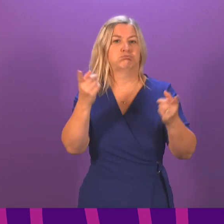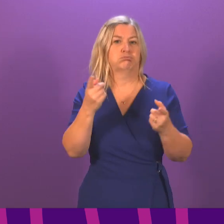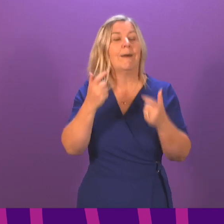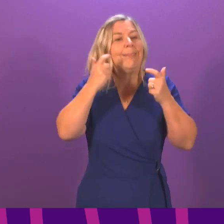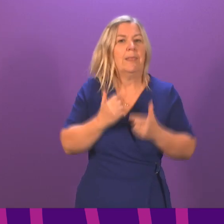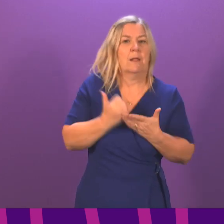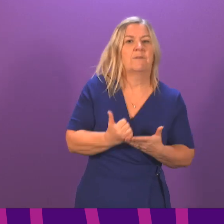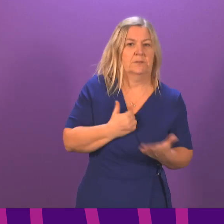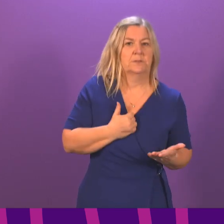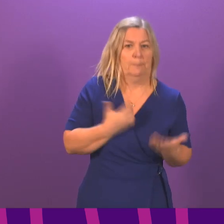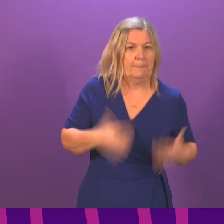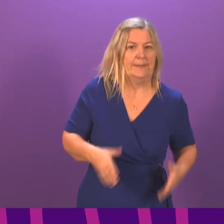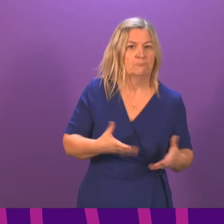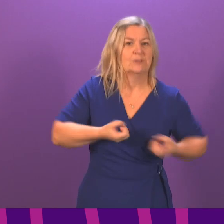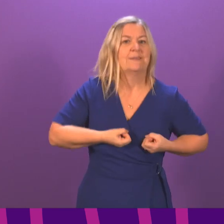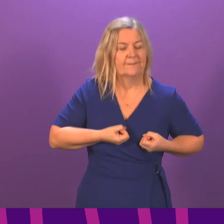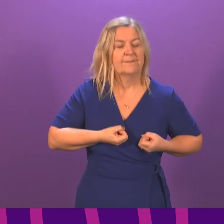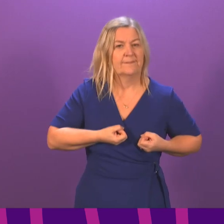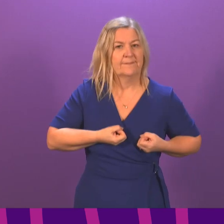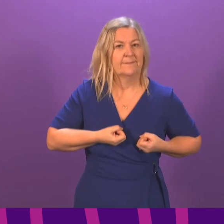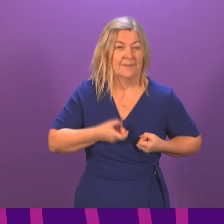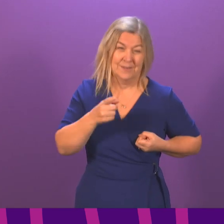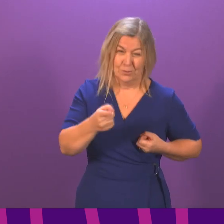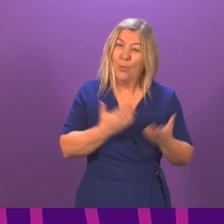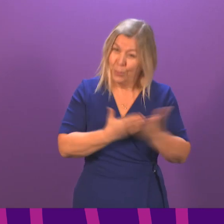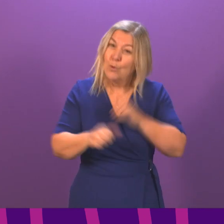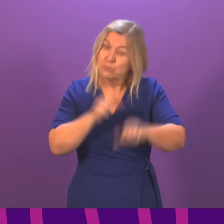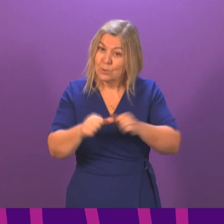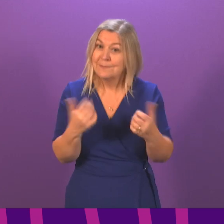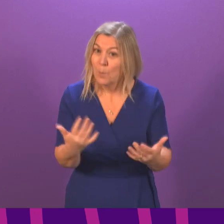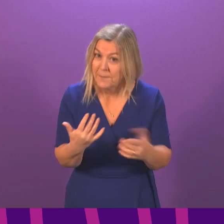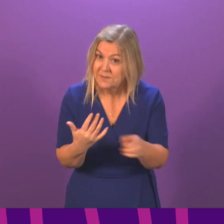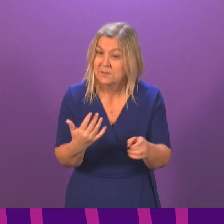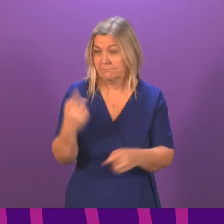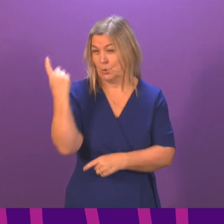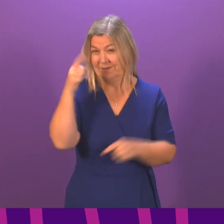unless certain tests are fulfilled. Right now, we are going through the process of considering